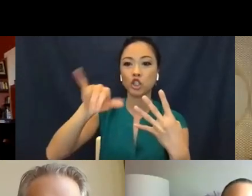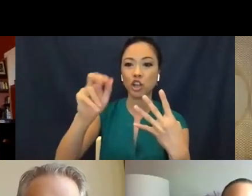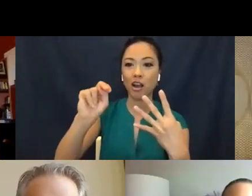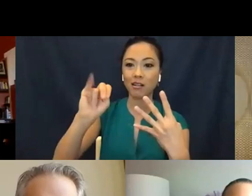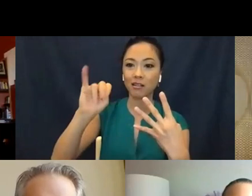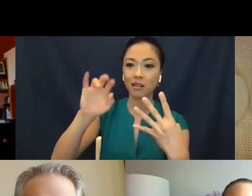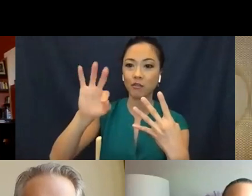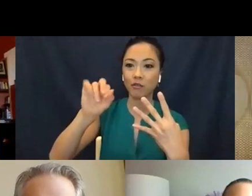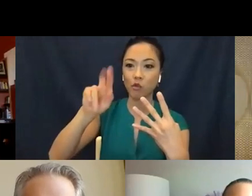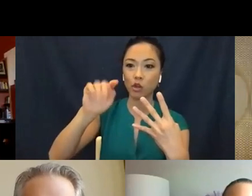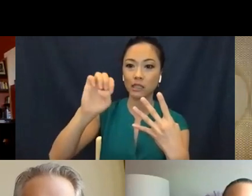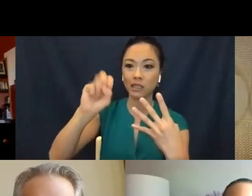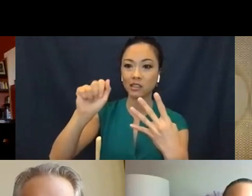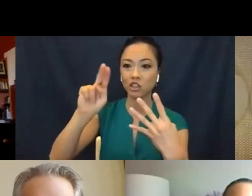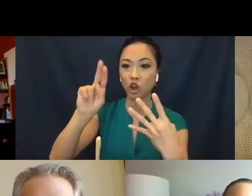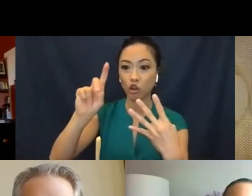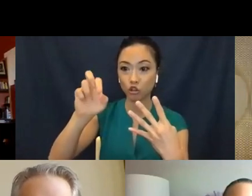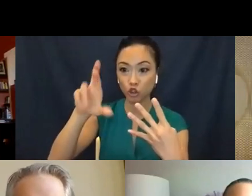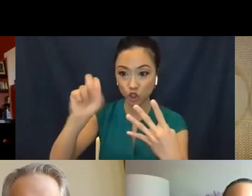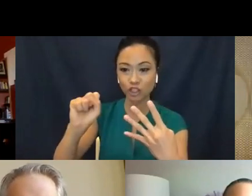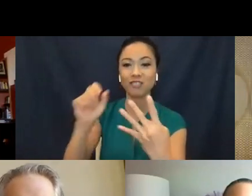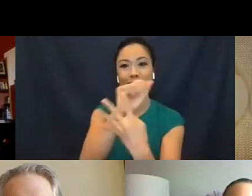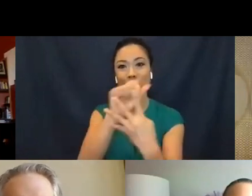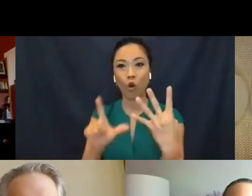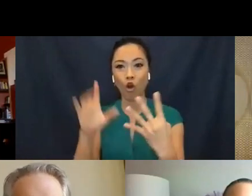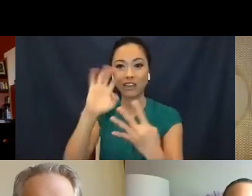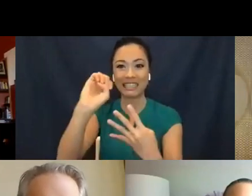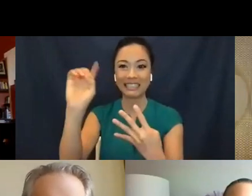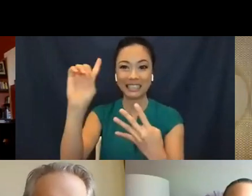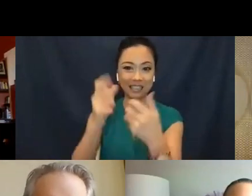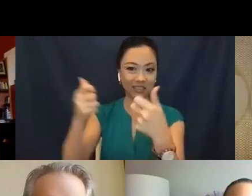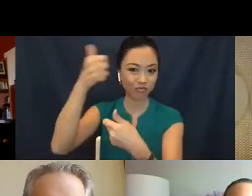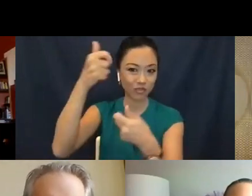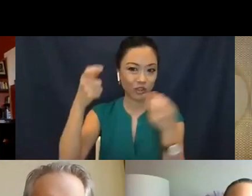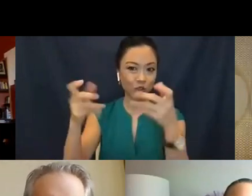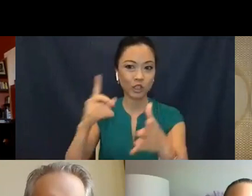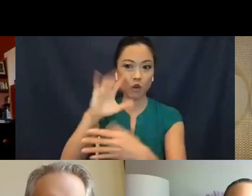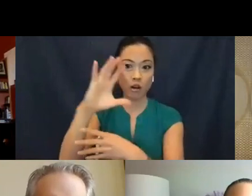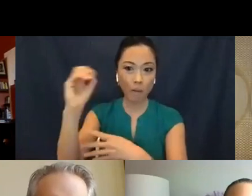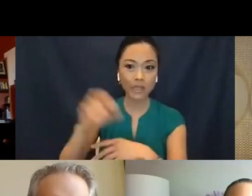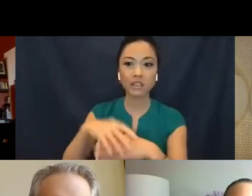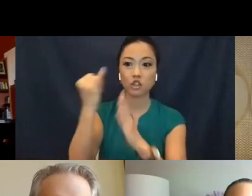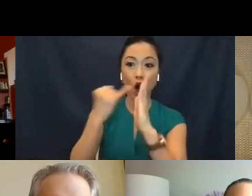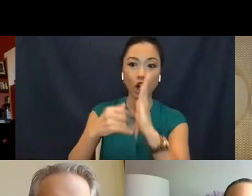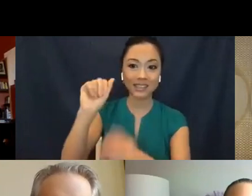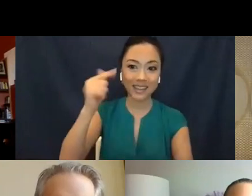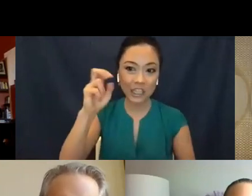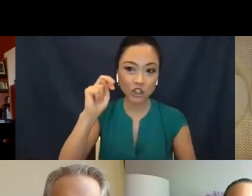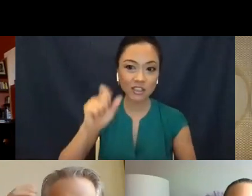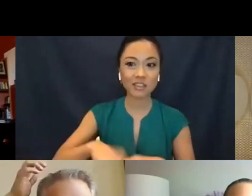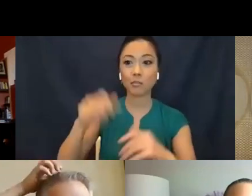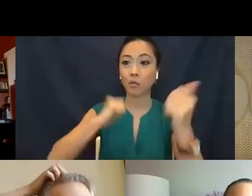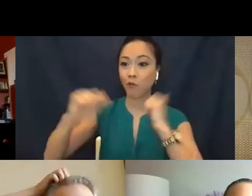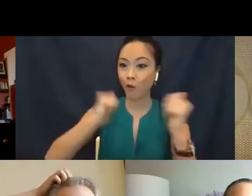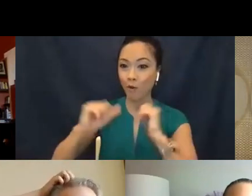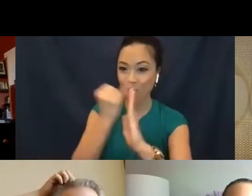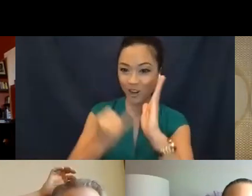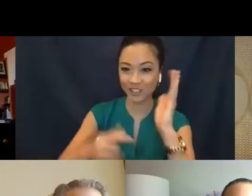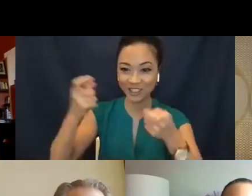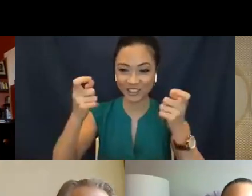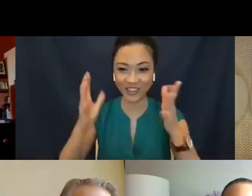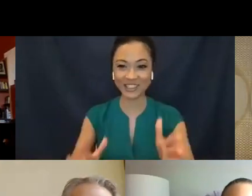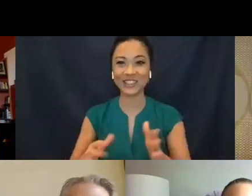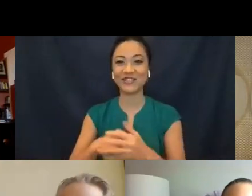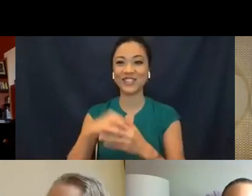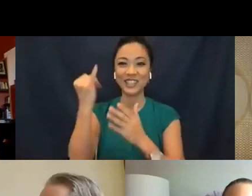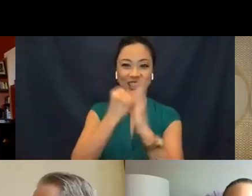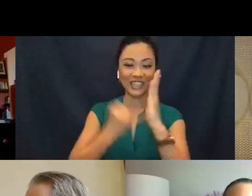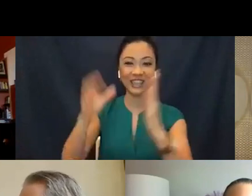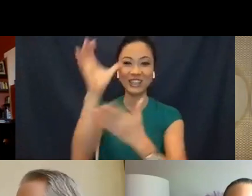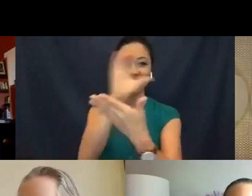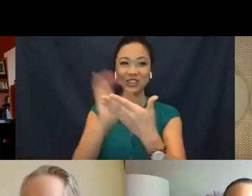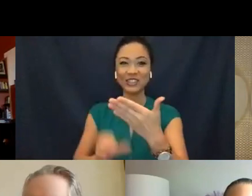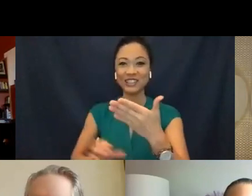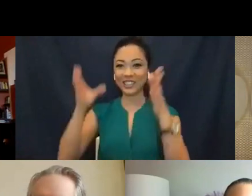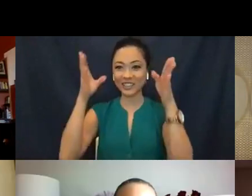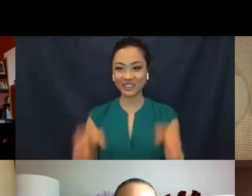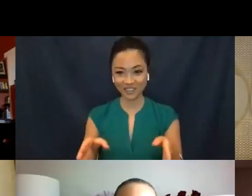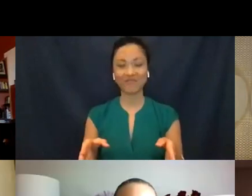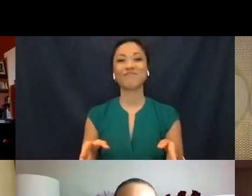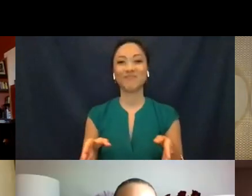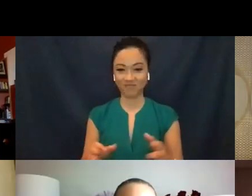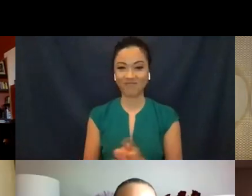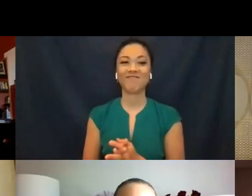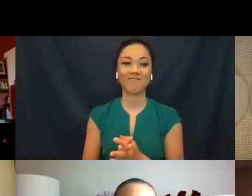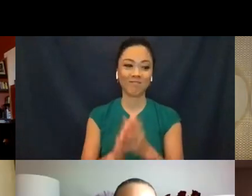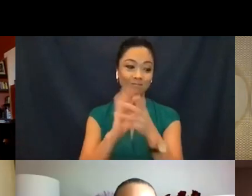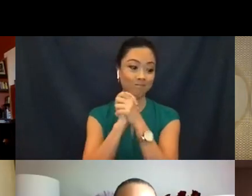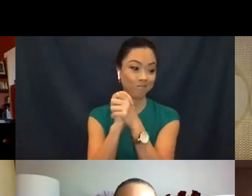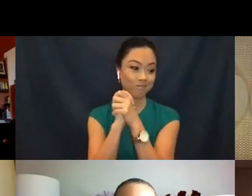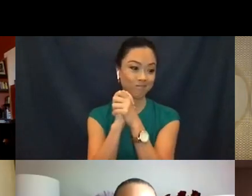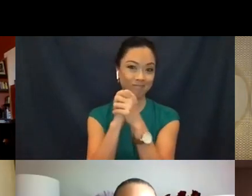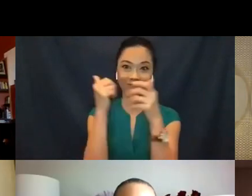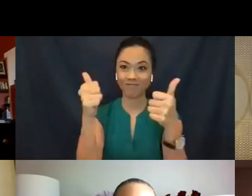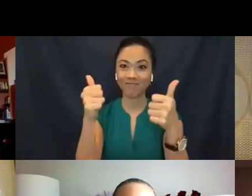almost have everyone here. Laura, we're waiting for your video to come on. There we go.